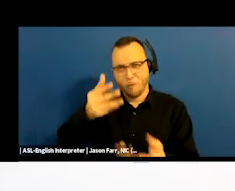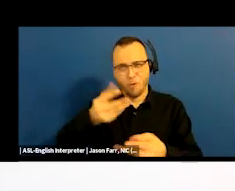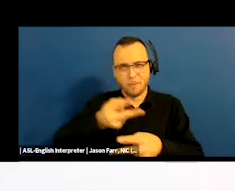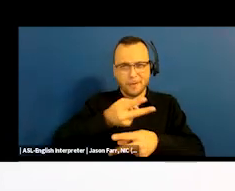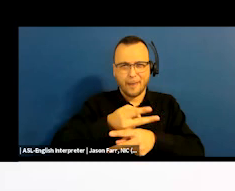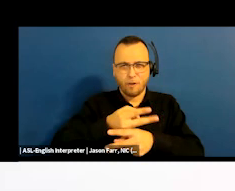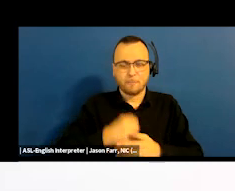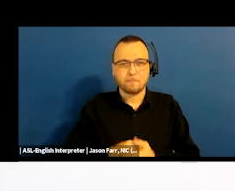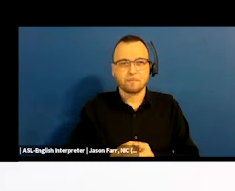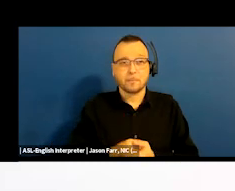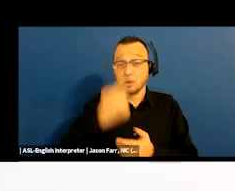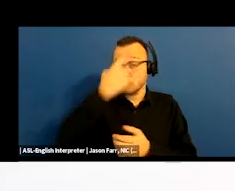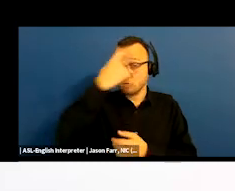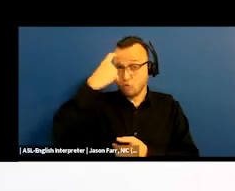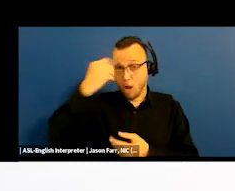and regulate with these emotional states.